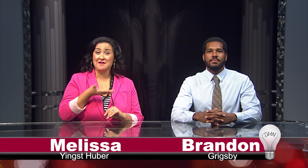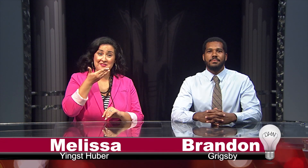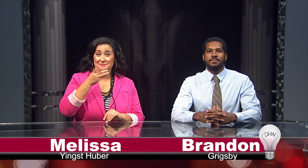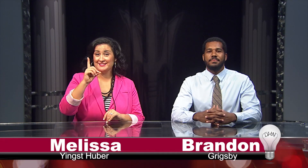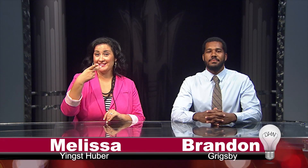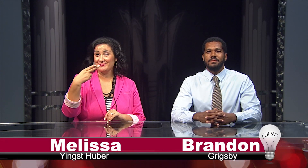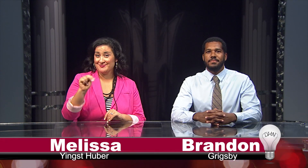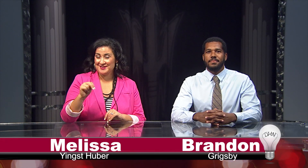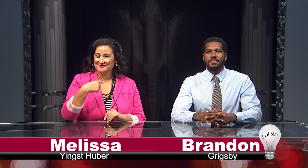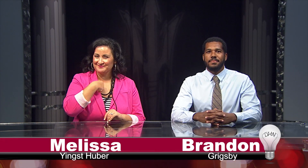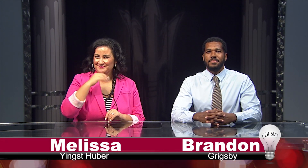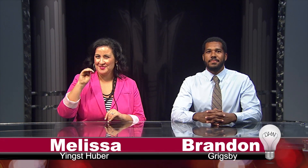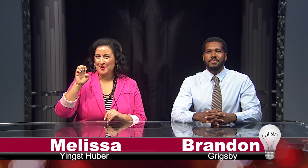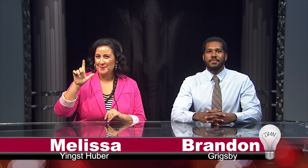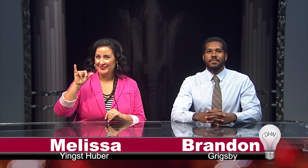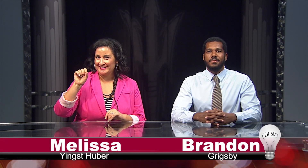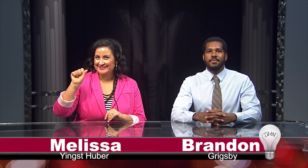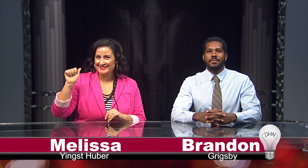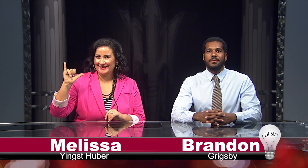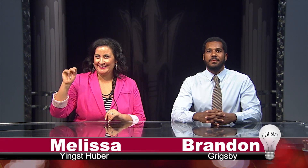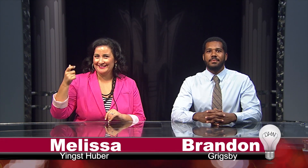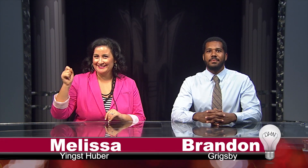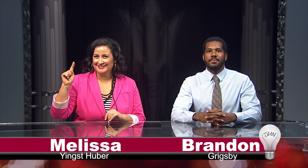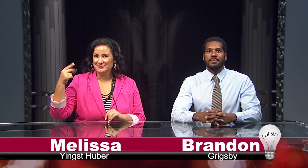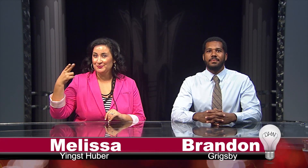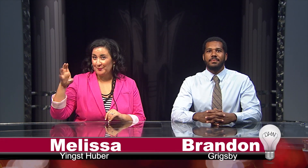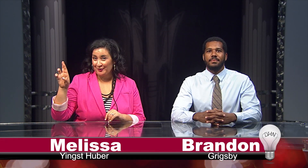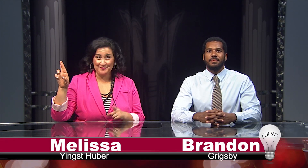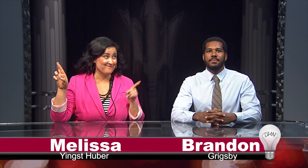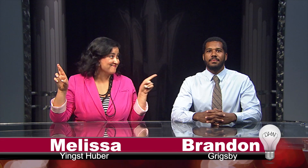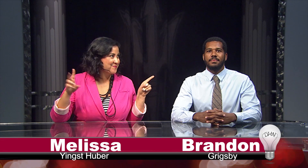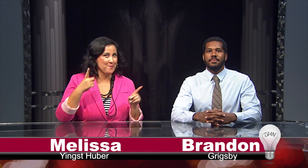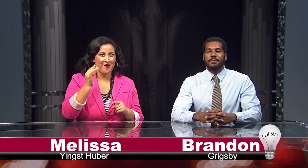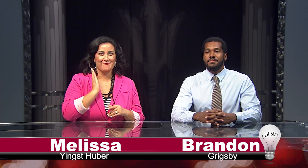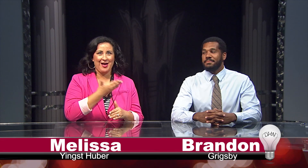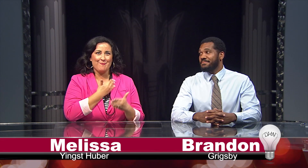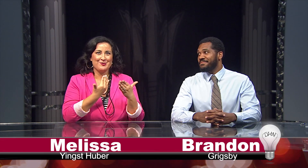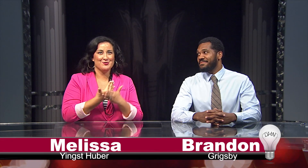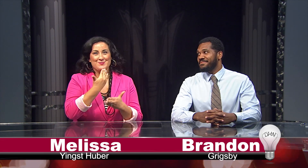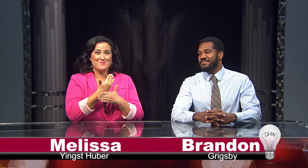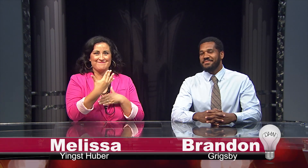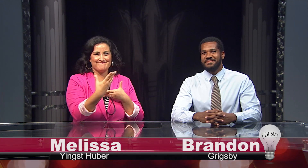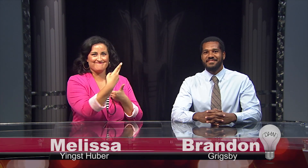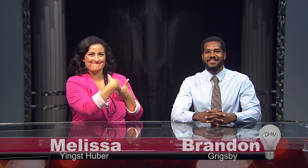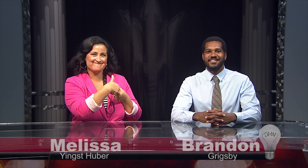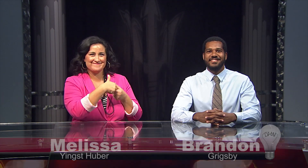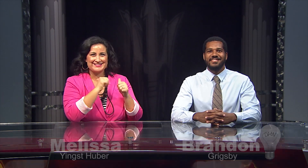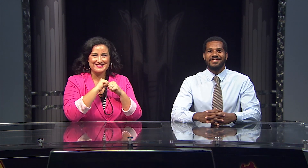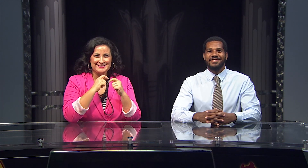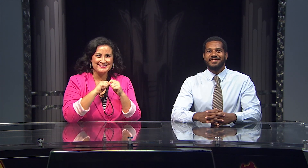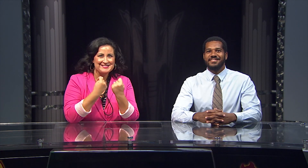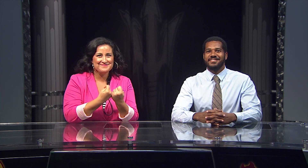Welcome to DHN, I’m Melissa Yingst Huber. This is the newest addition to our anchoring team!